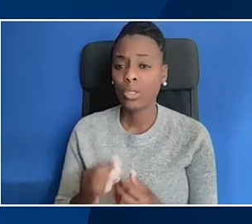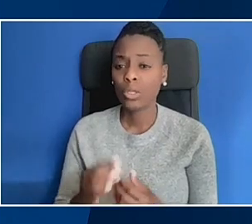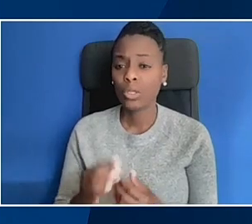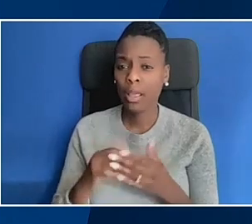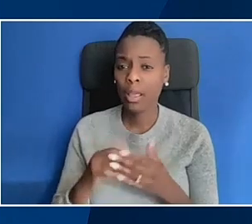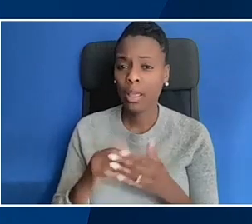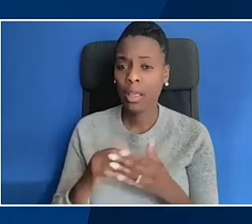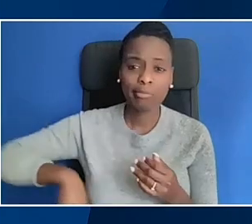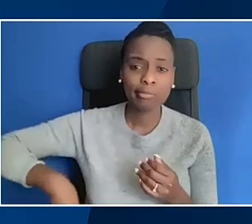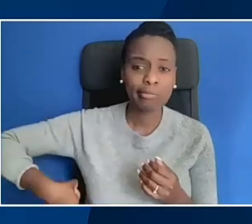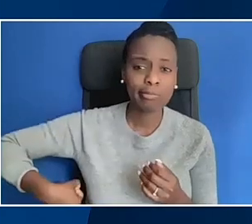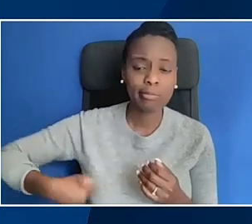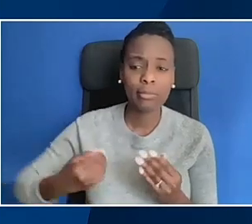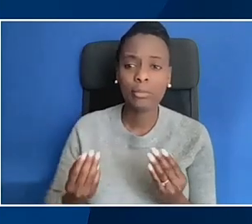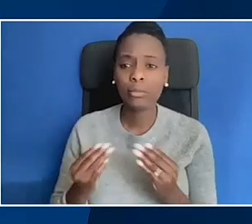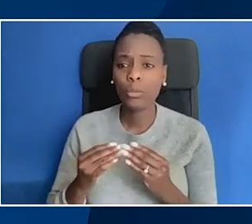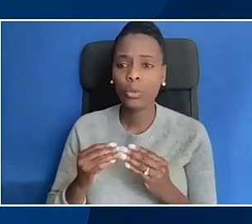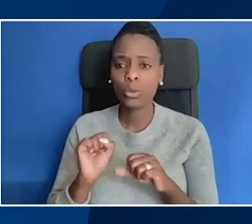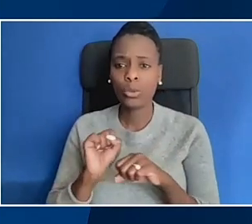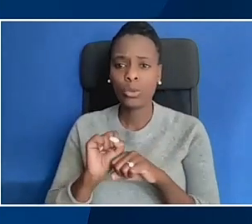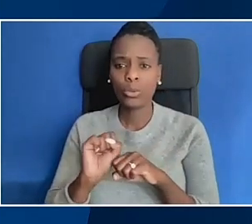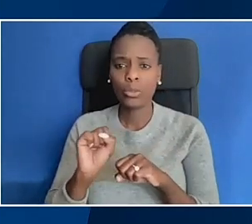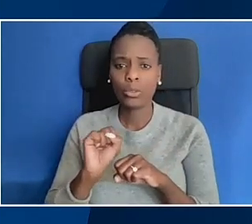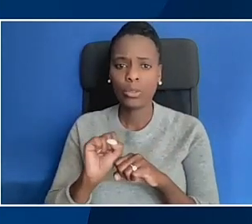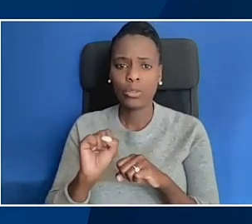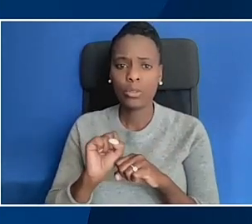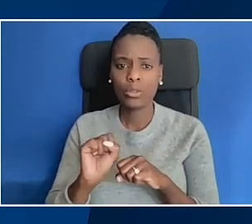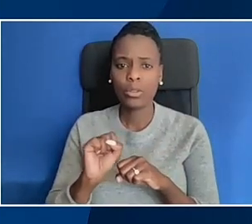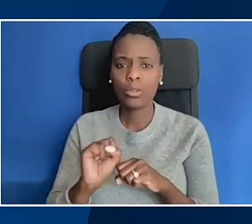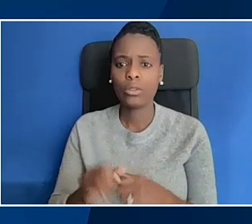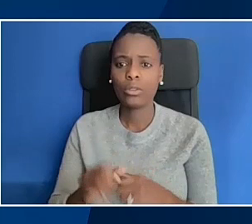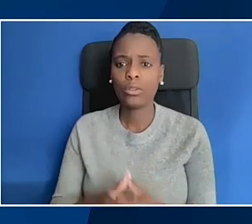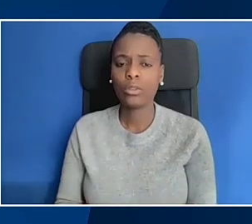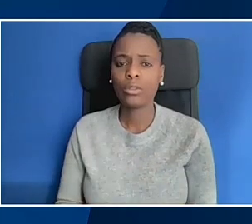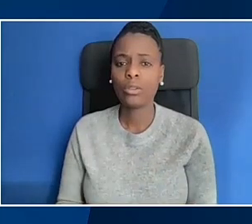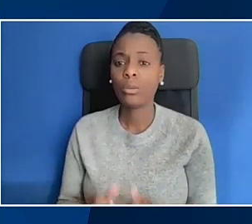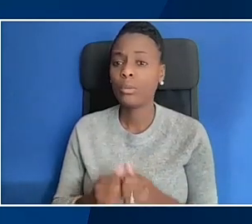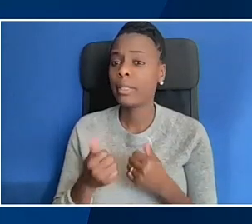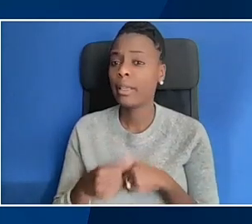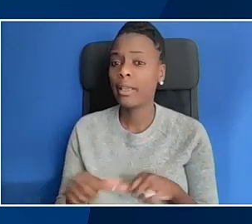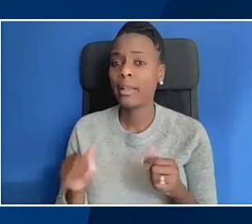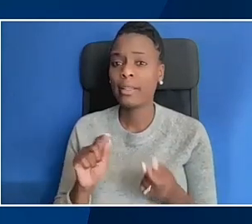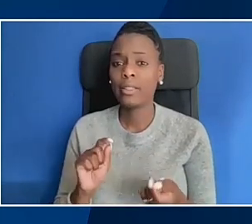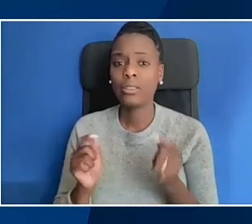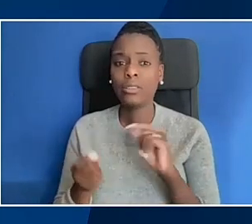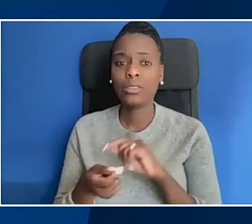more work. I mean, you know, with the- with any changes, the Department generally releases